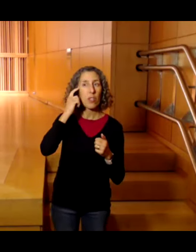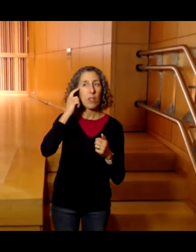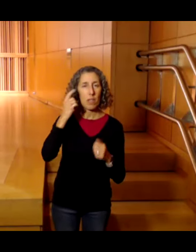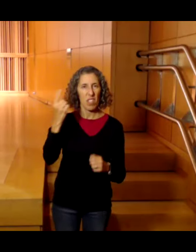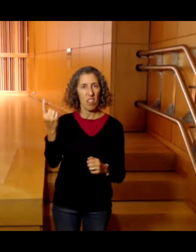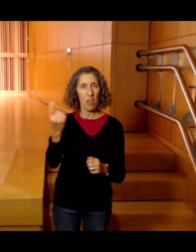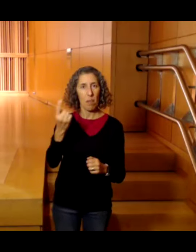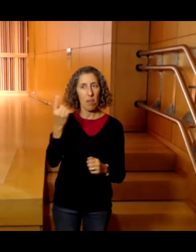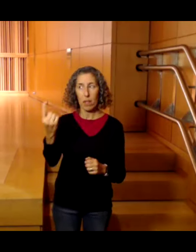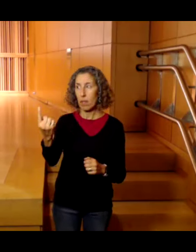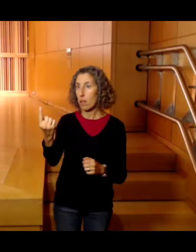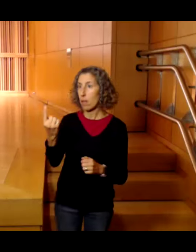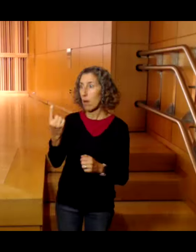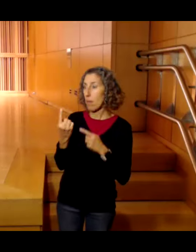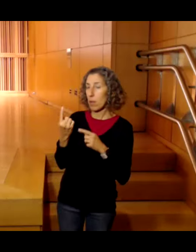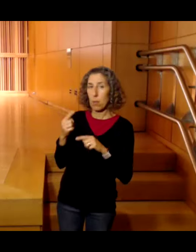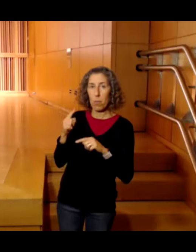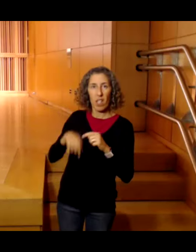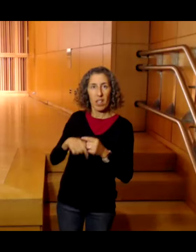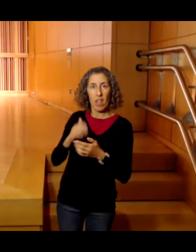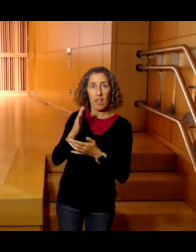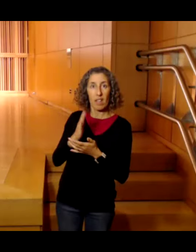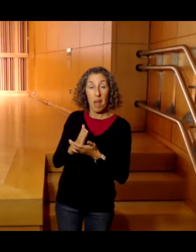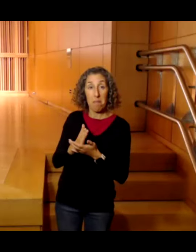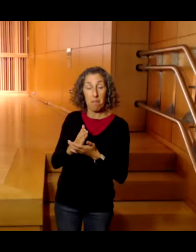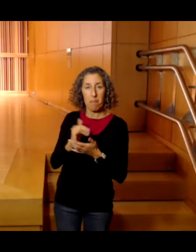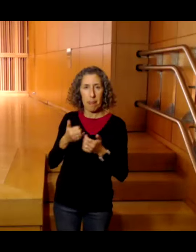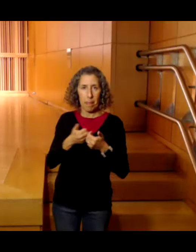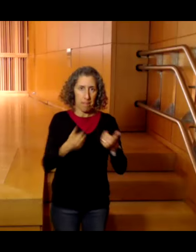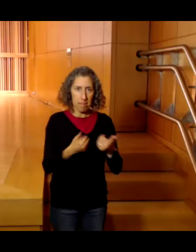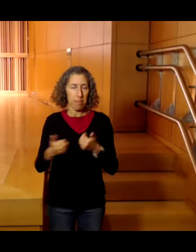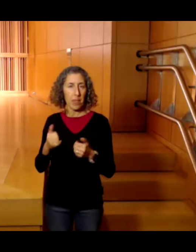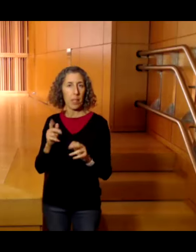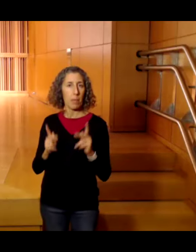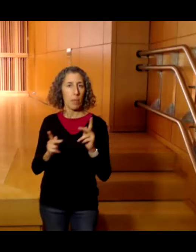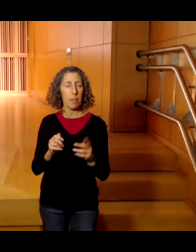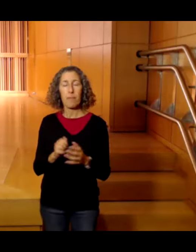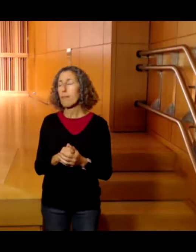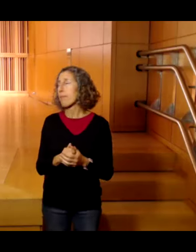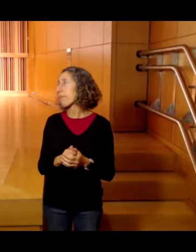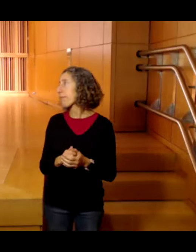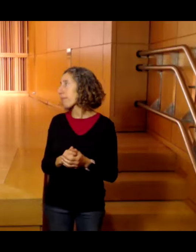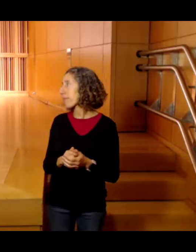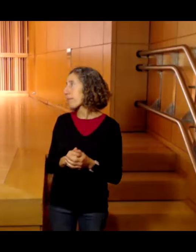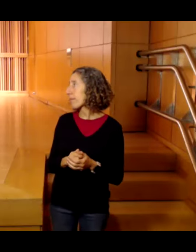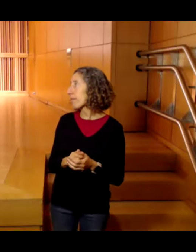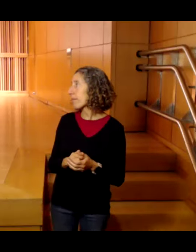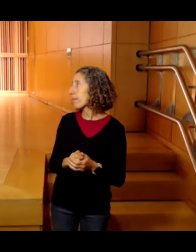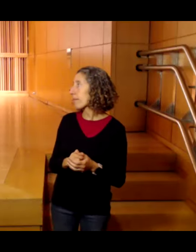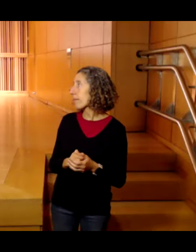I knew the fear of the politely friendly neighbors have turned clumsy and savage. I know the grim panic that rises up when.